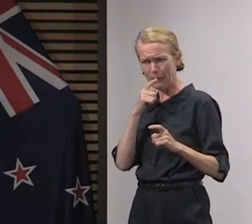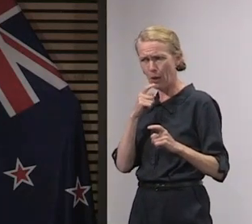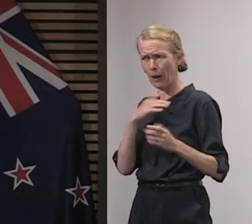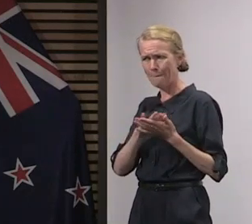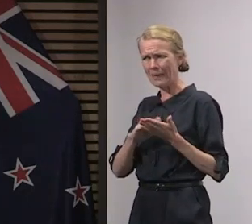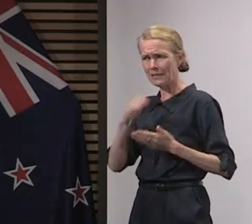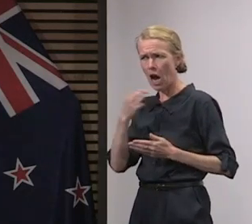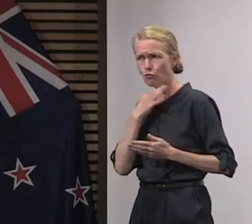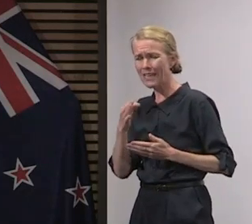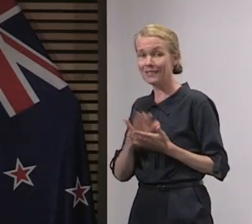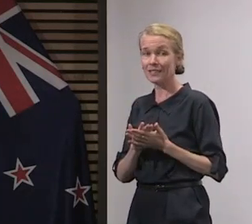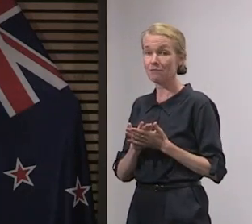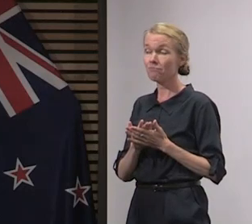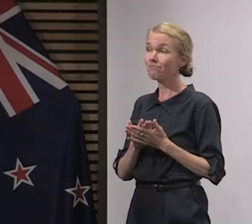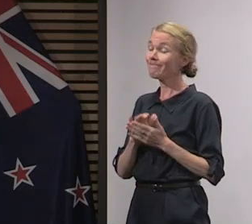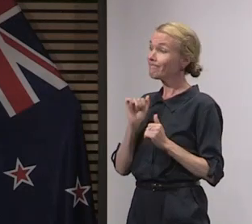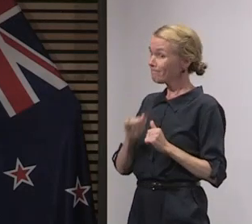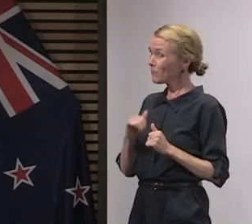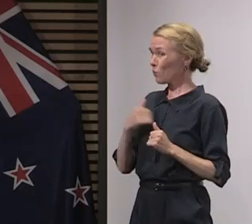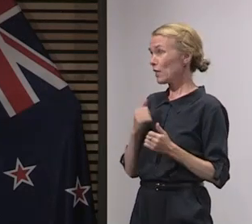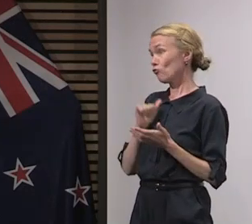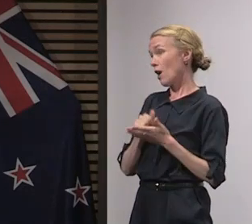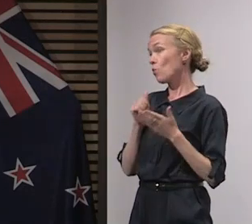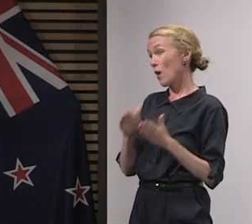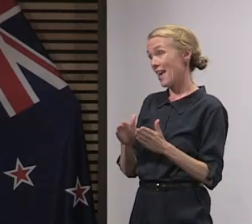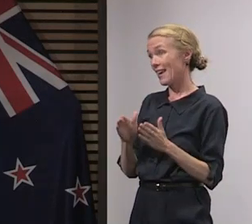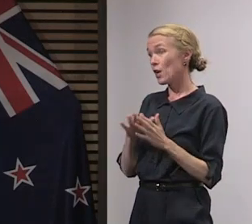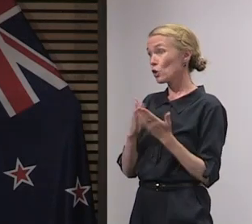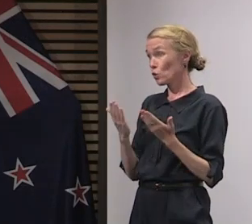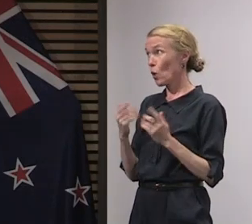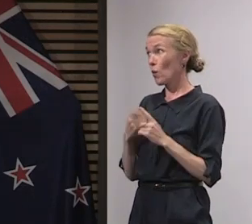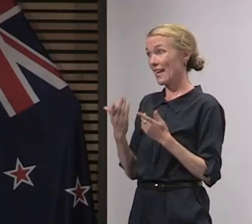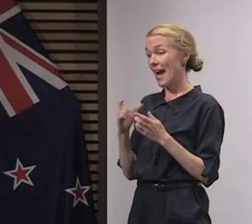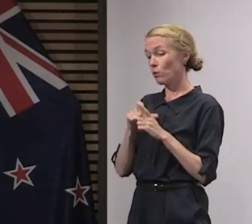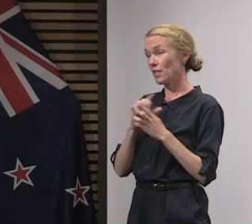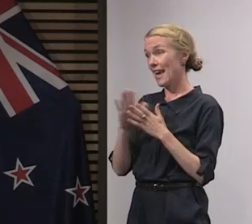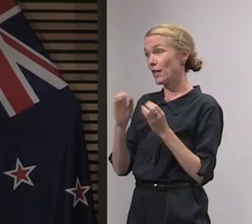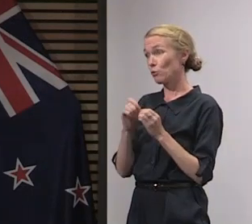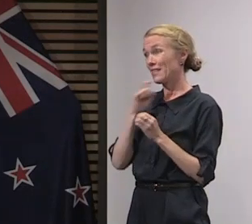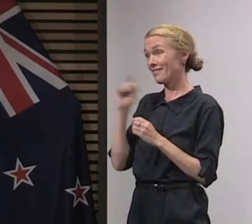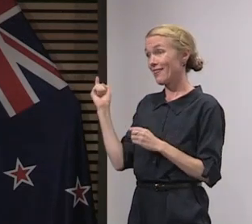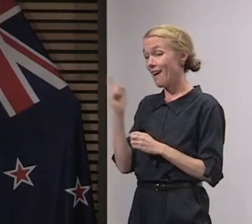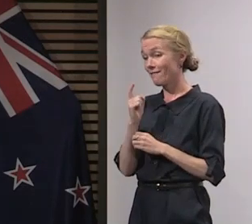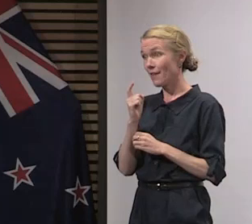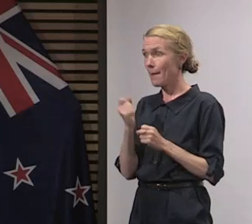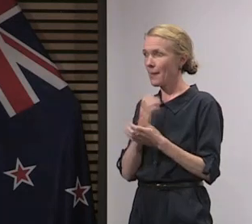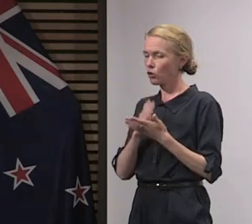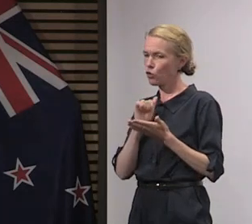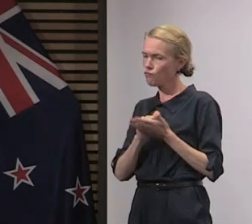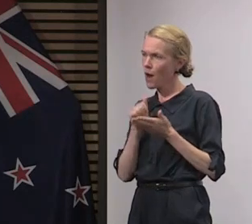facility? ASHLEY BLOOMFIELD: Concerned enough to ensure there is very good supervision there and good and rigorous